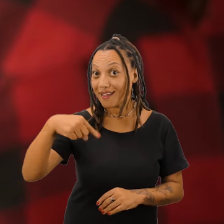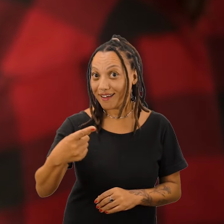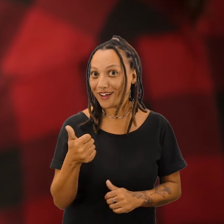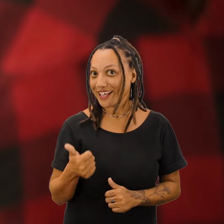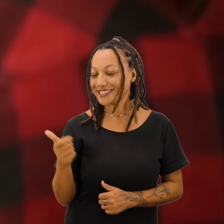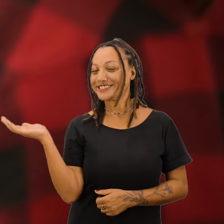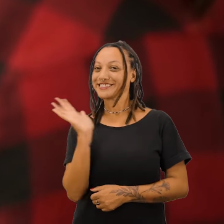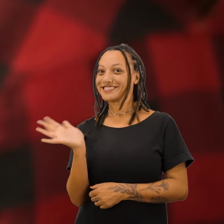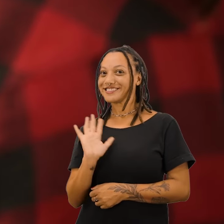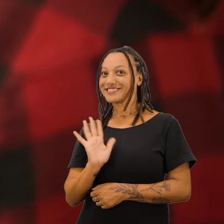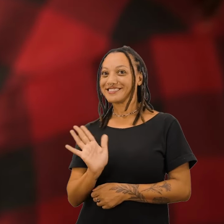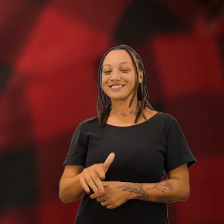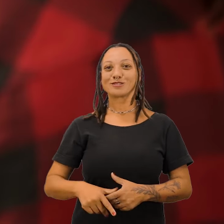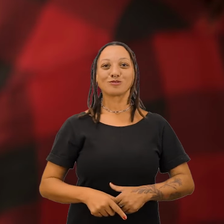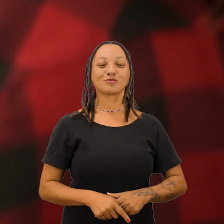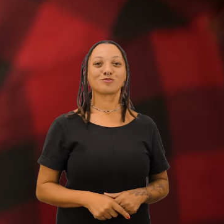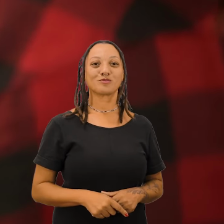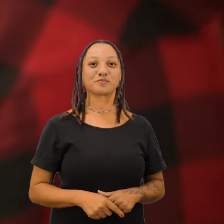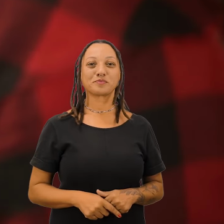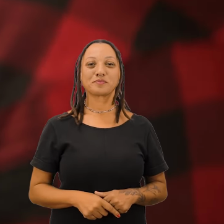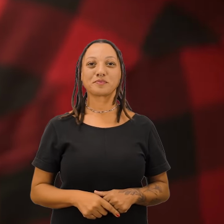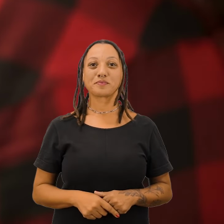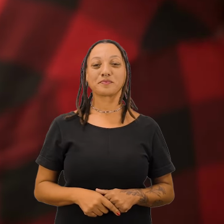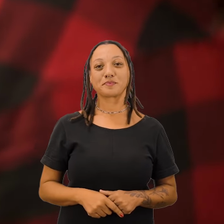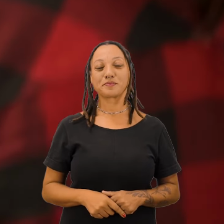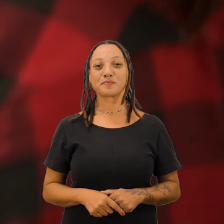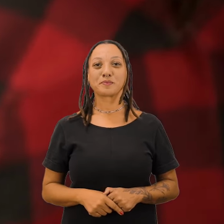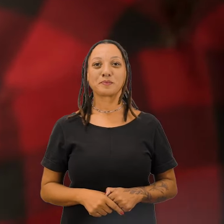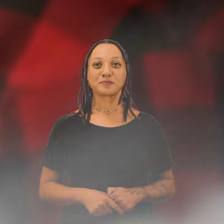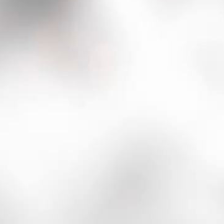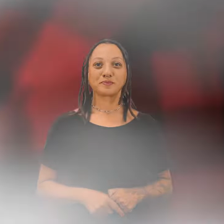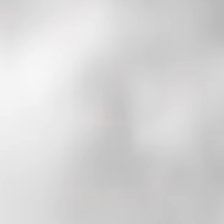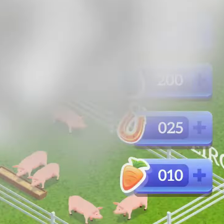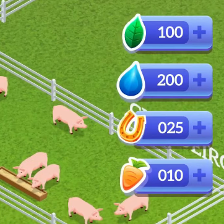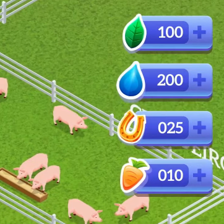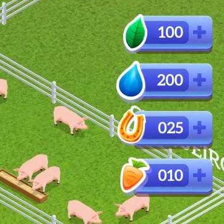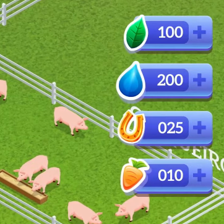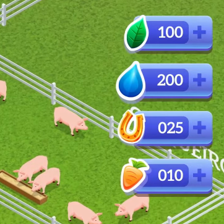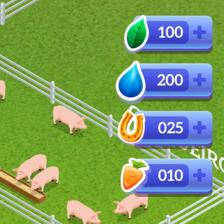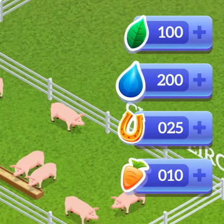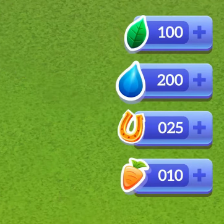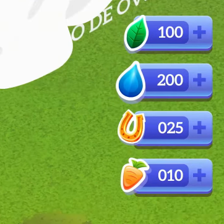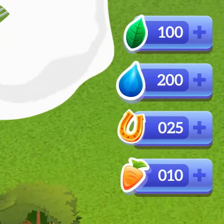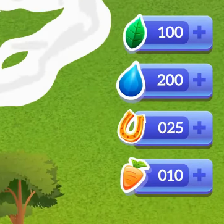But look, guys, see you next time, okay? [Chico clears his throat] Bye! Love me...